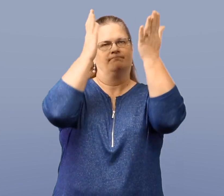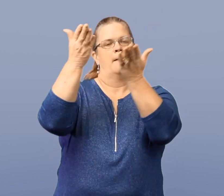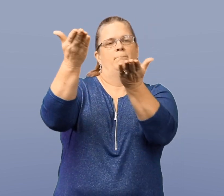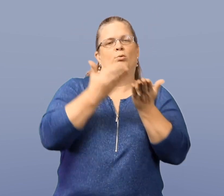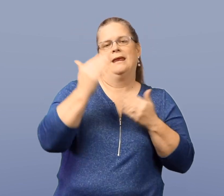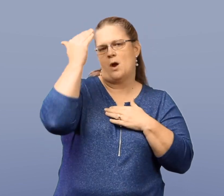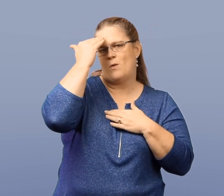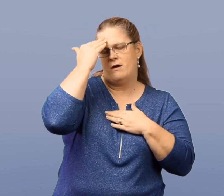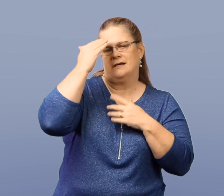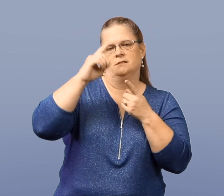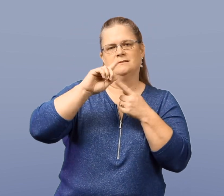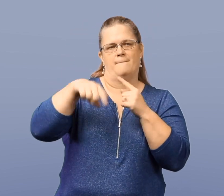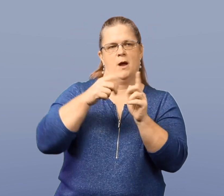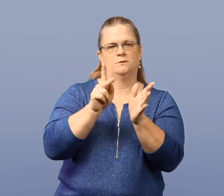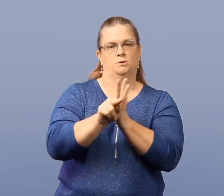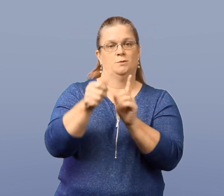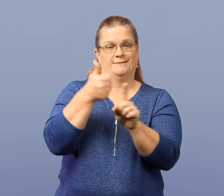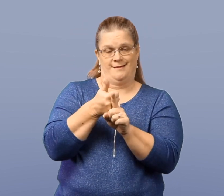to help bring awareness about suicide.